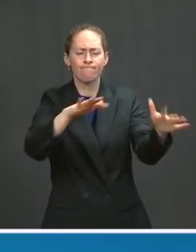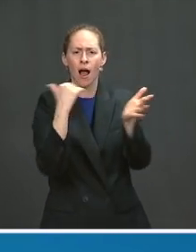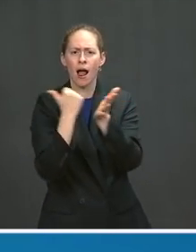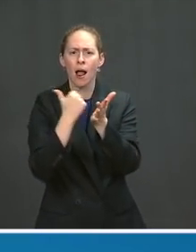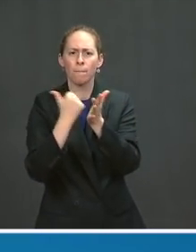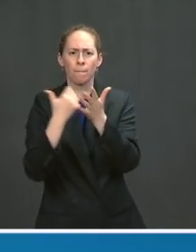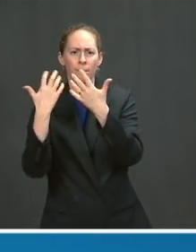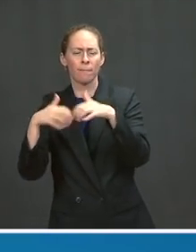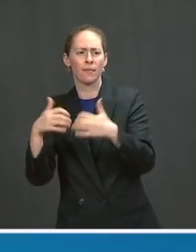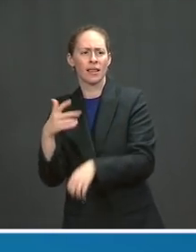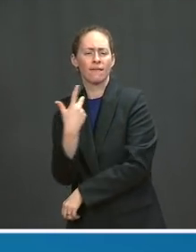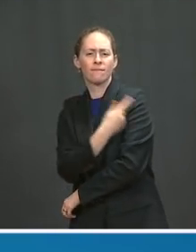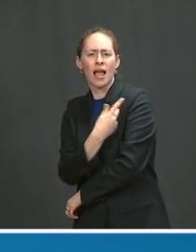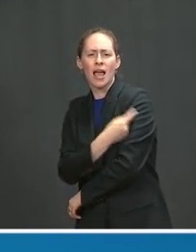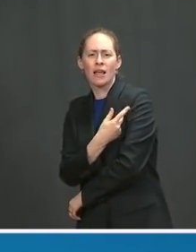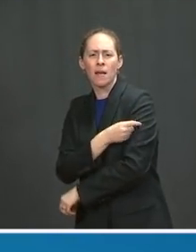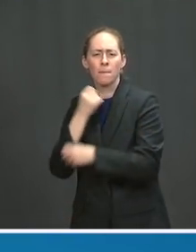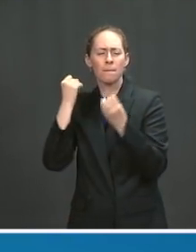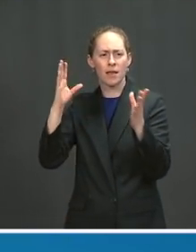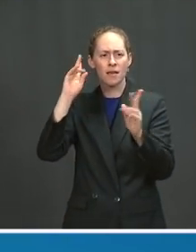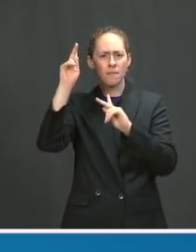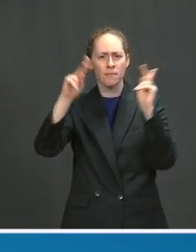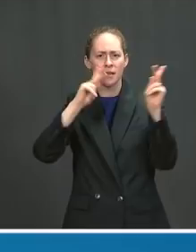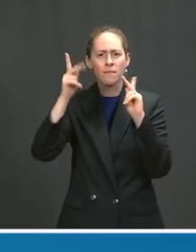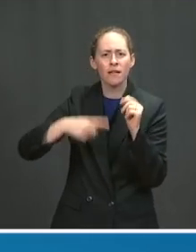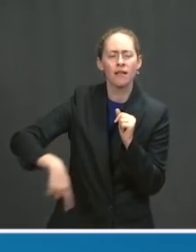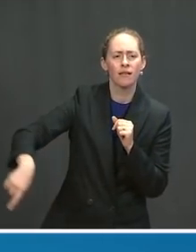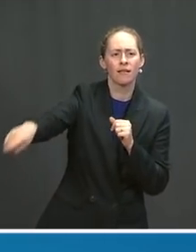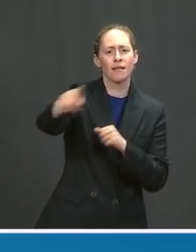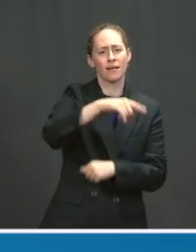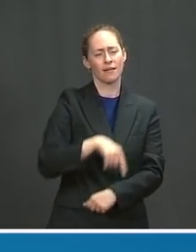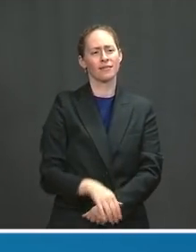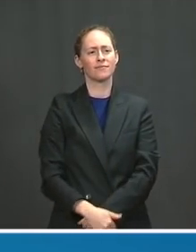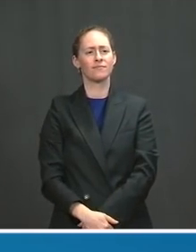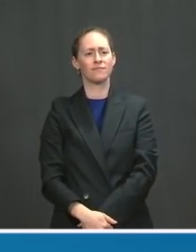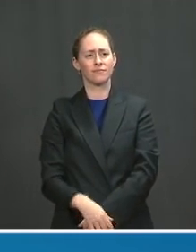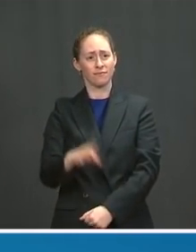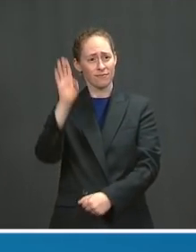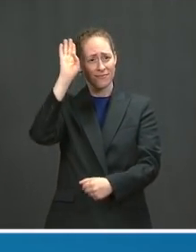because you know biological threats like pandemics